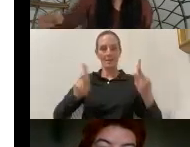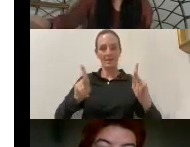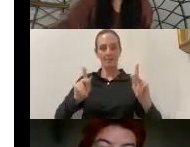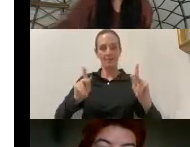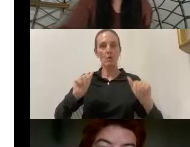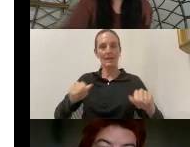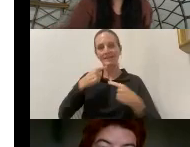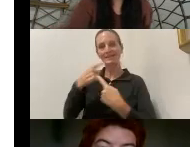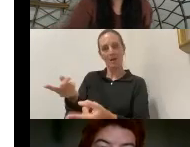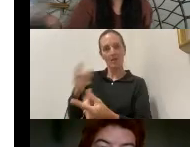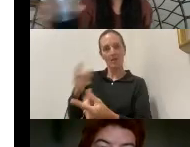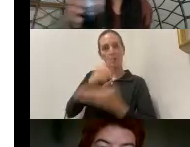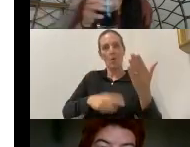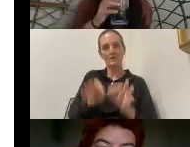they'll work on it to the best of their ability.